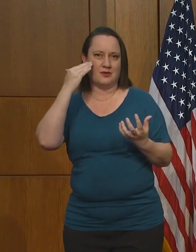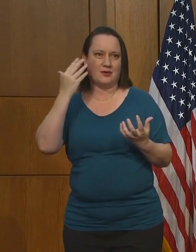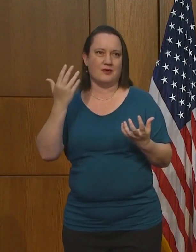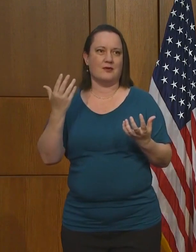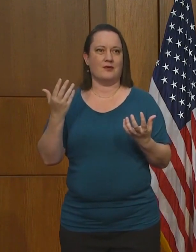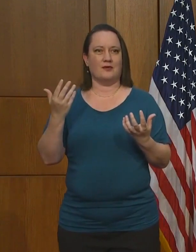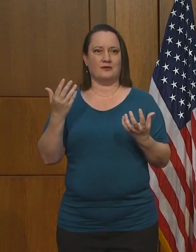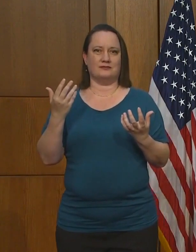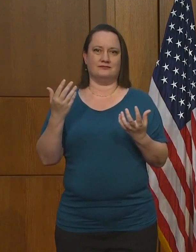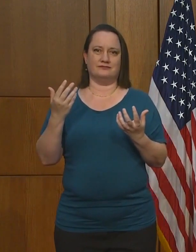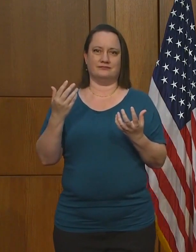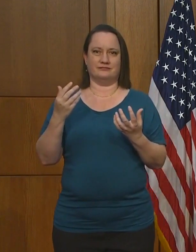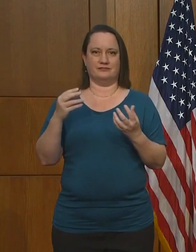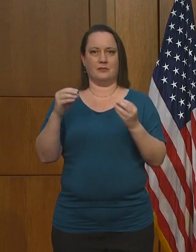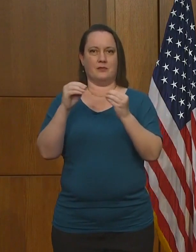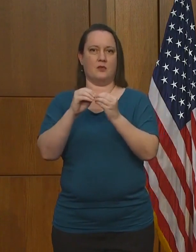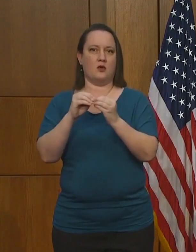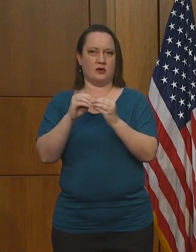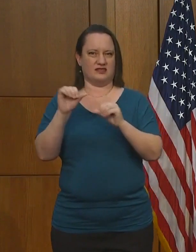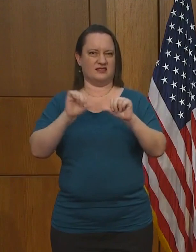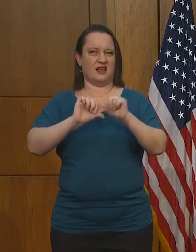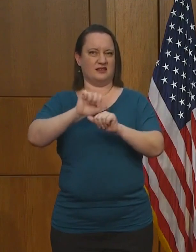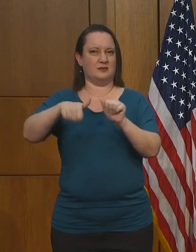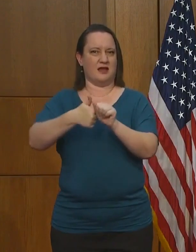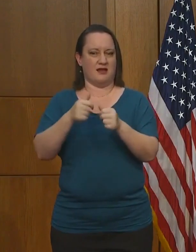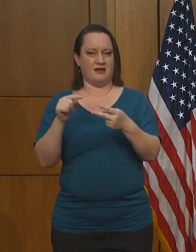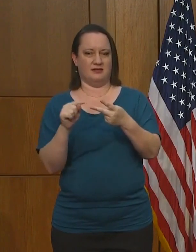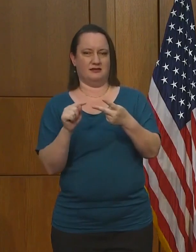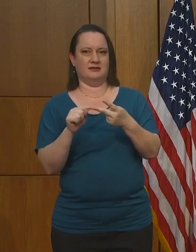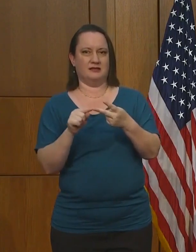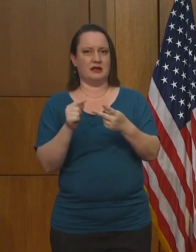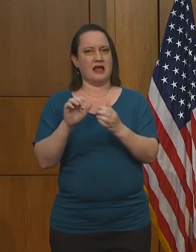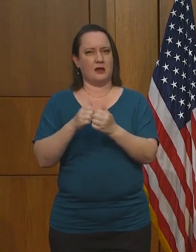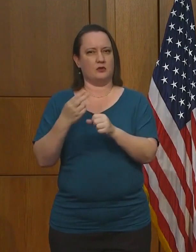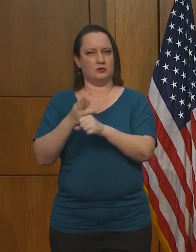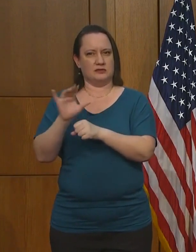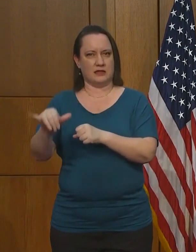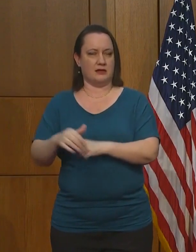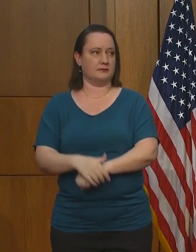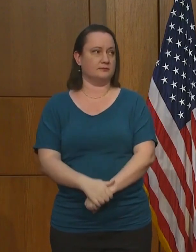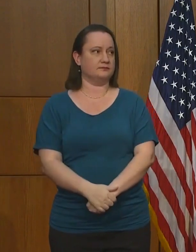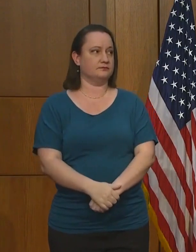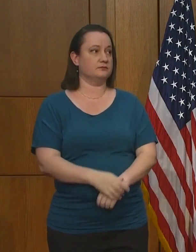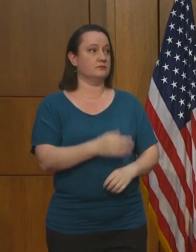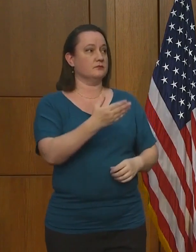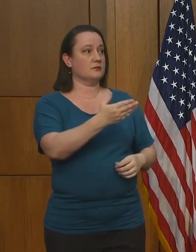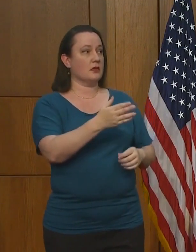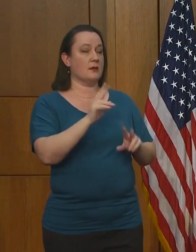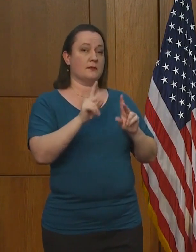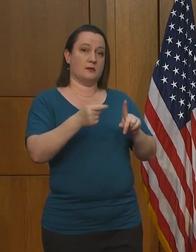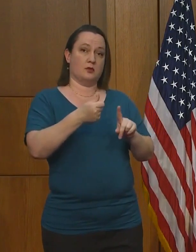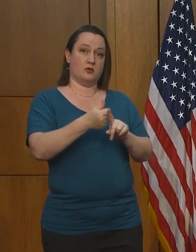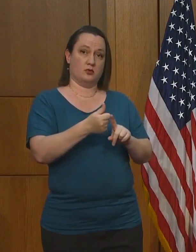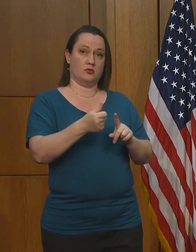WE'RE ALL EQUALLY EAGER. TO I